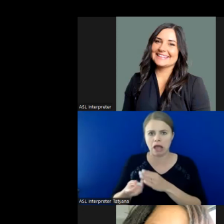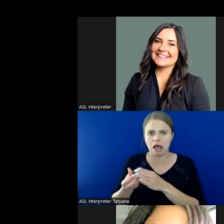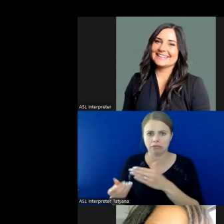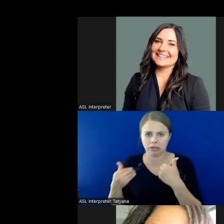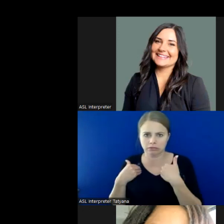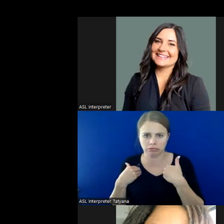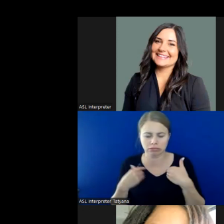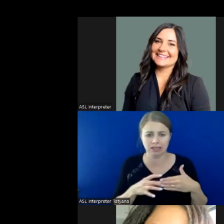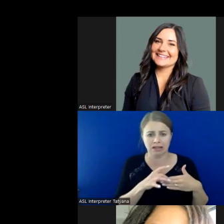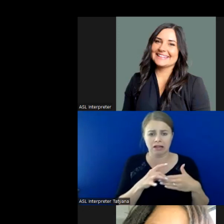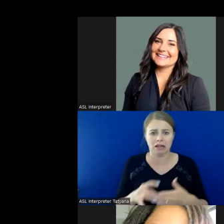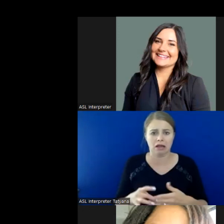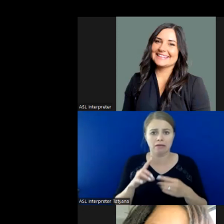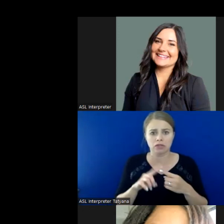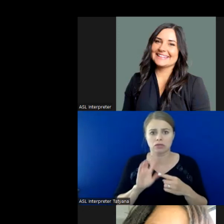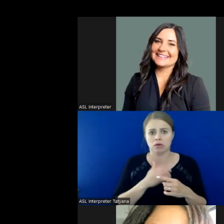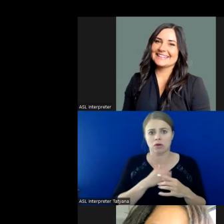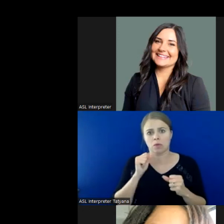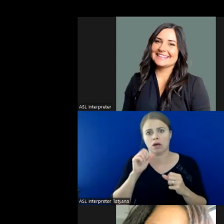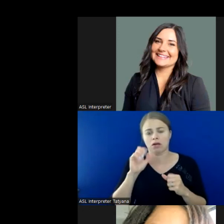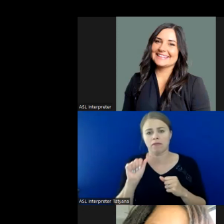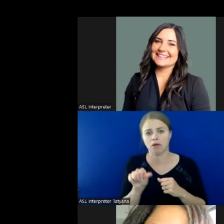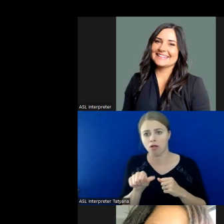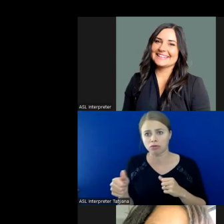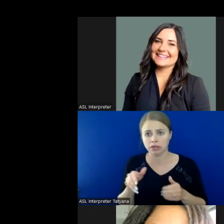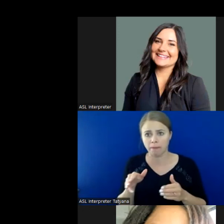which led to our wonderful alternate means of access not being used.